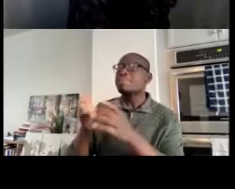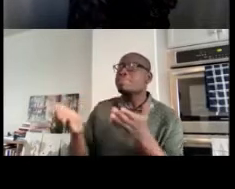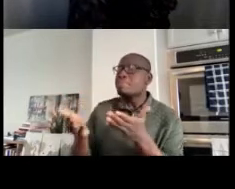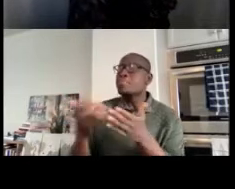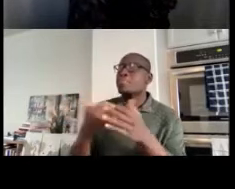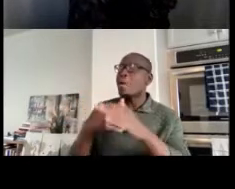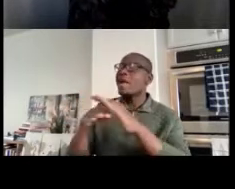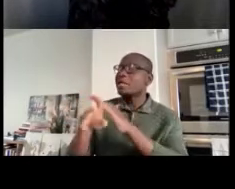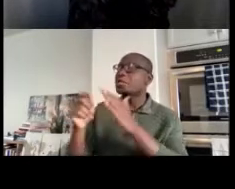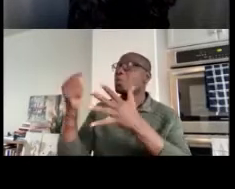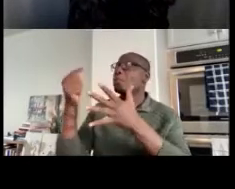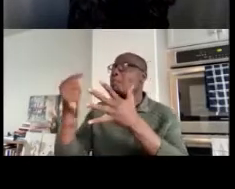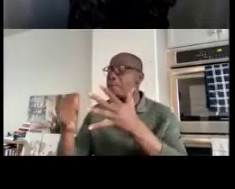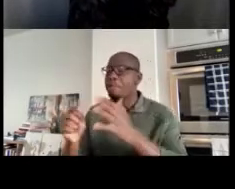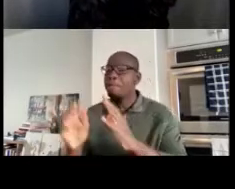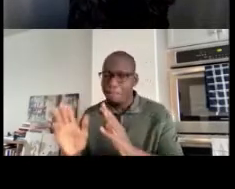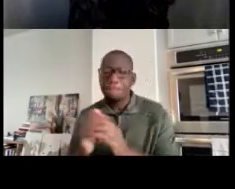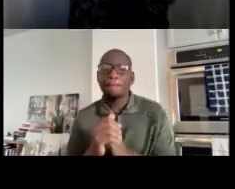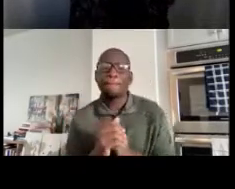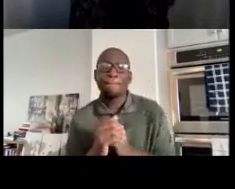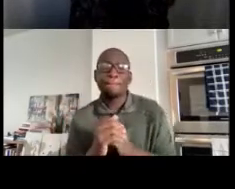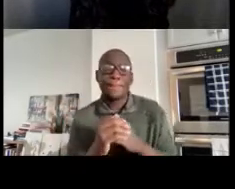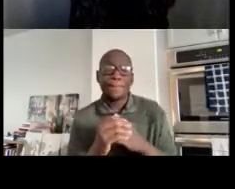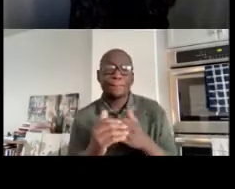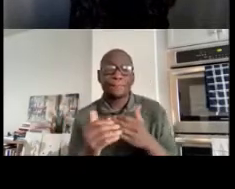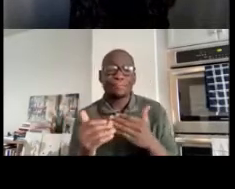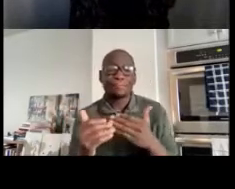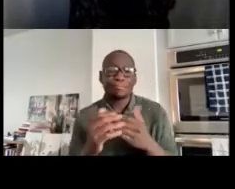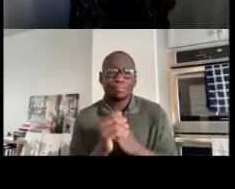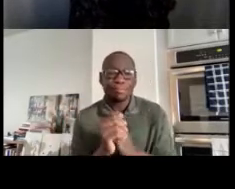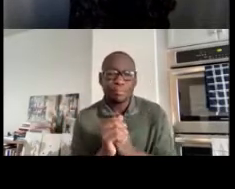hope that you would do is be able to explain to them, like, you have accessibility options.